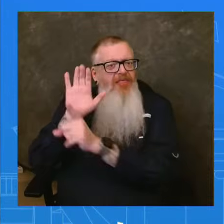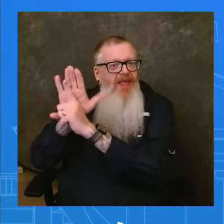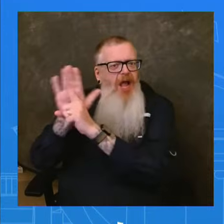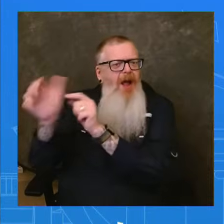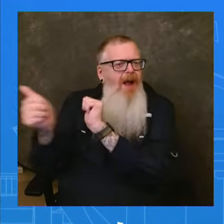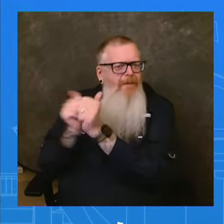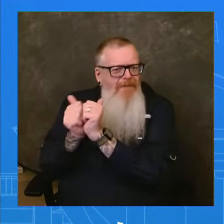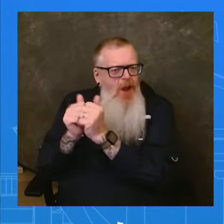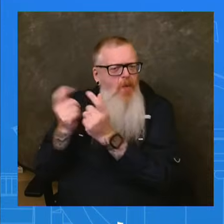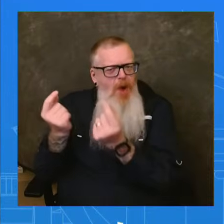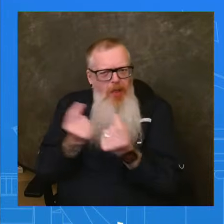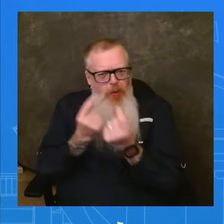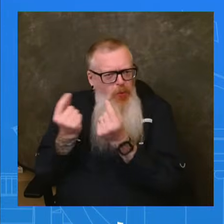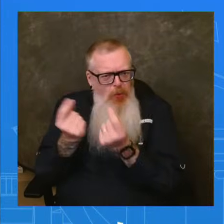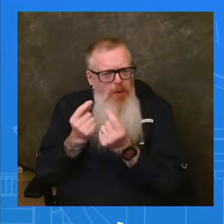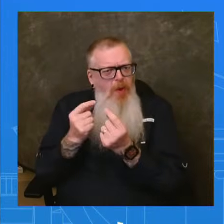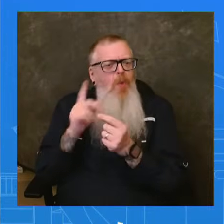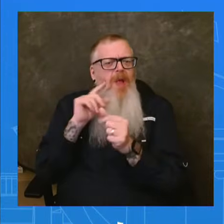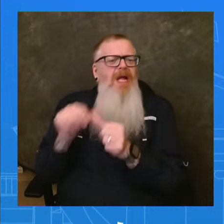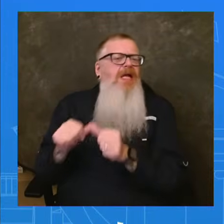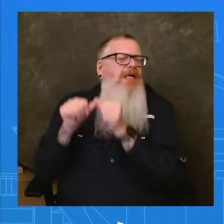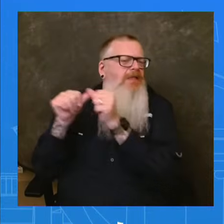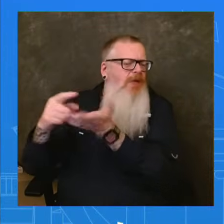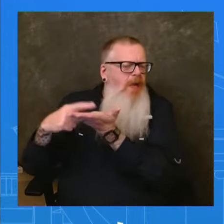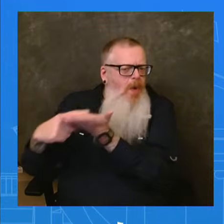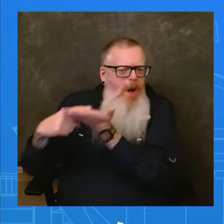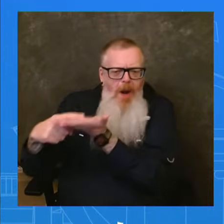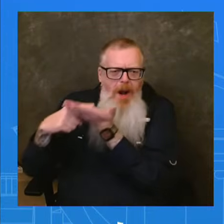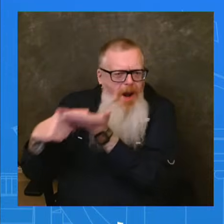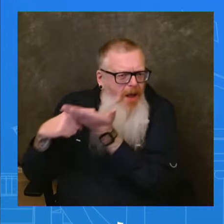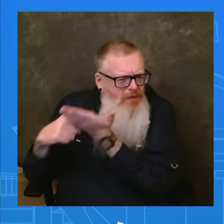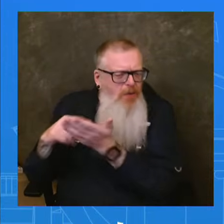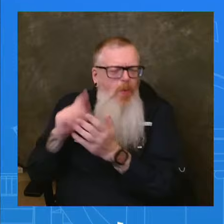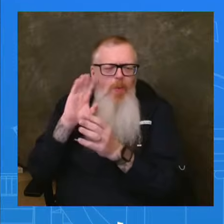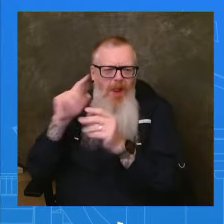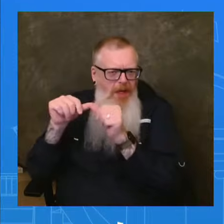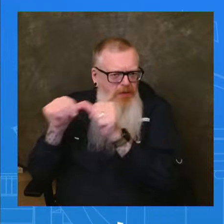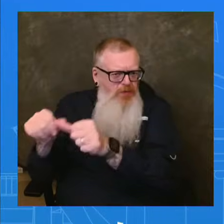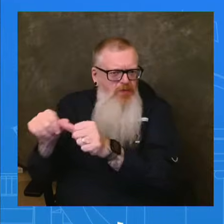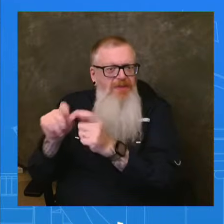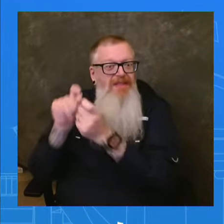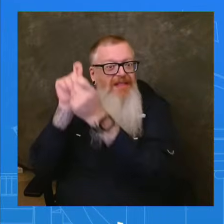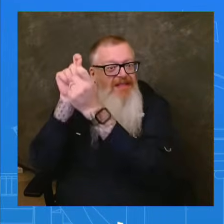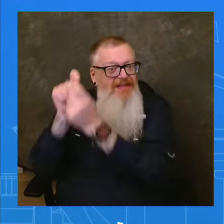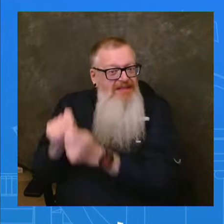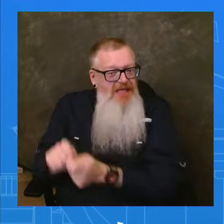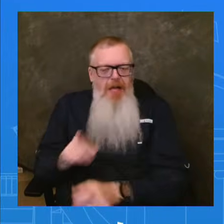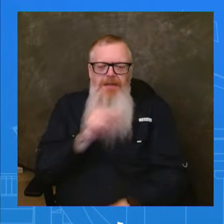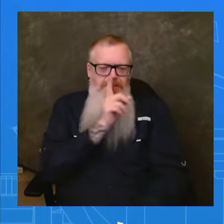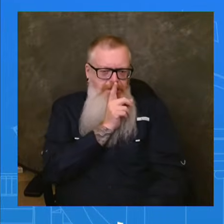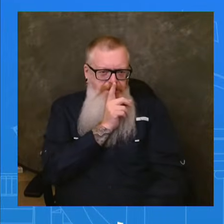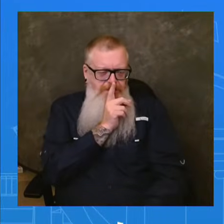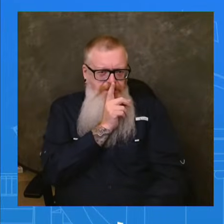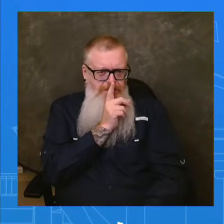And I'm not going to get into specific conversations that we're having, but it will be -- it will continue to be very direct.